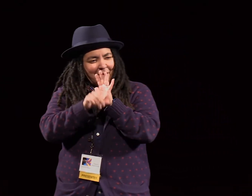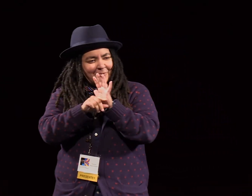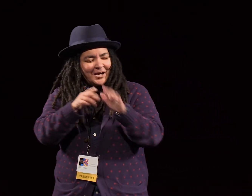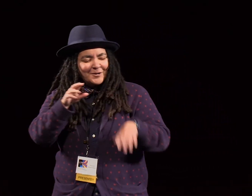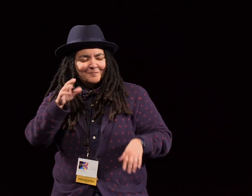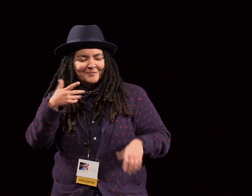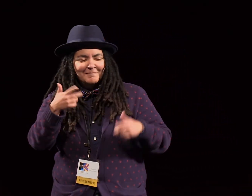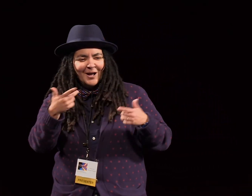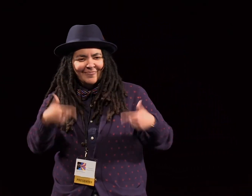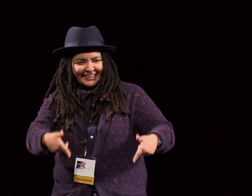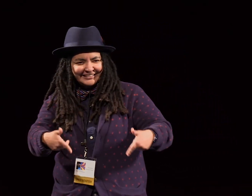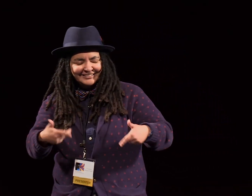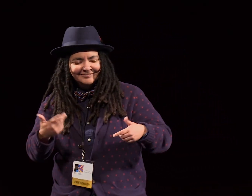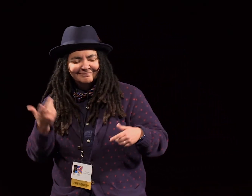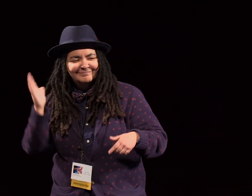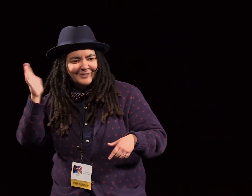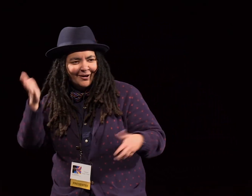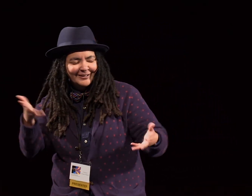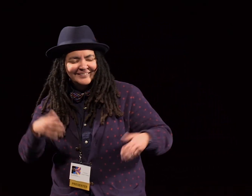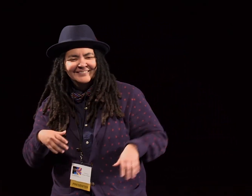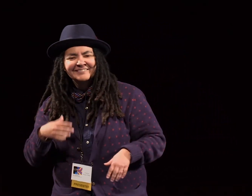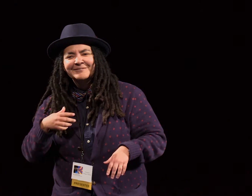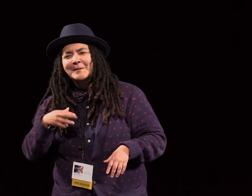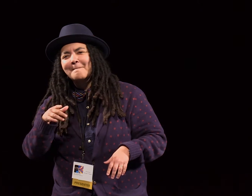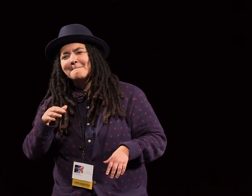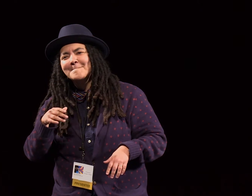I want to share a little bit of background about today's presentation.